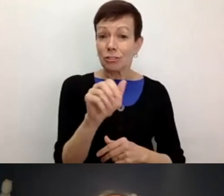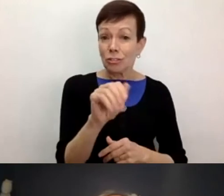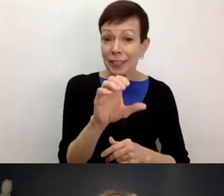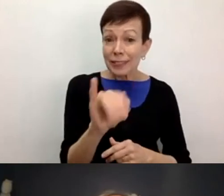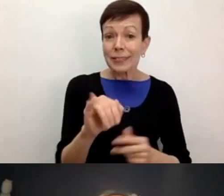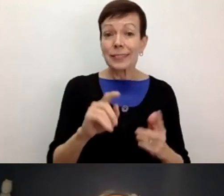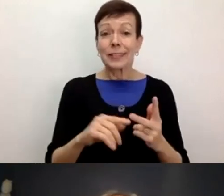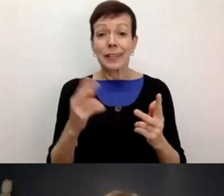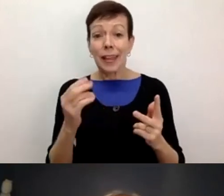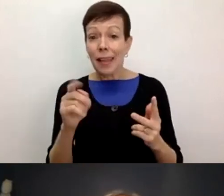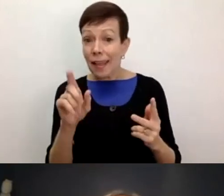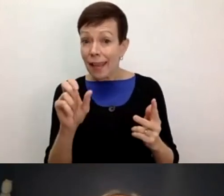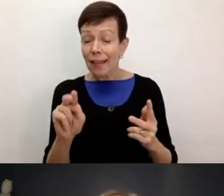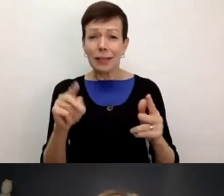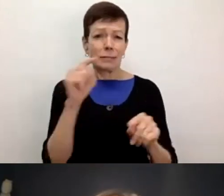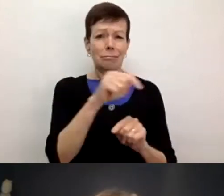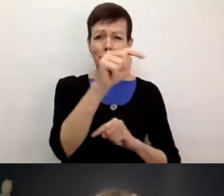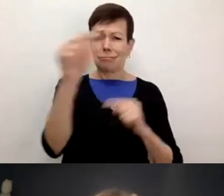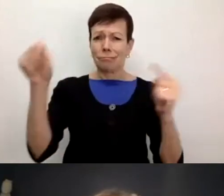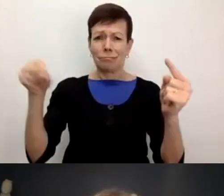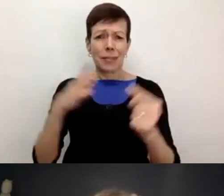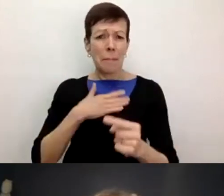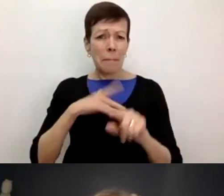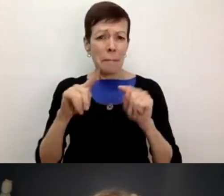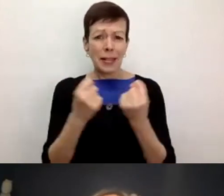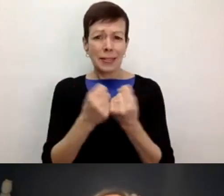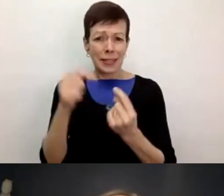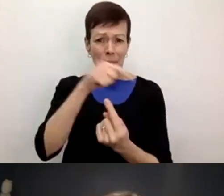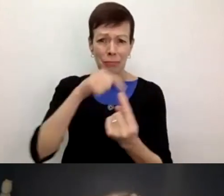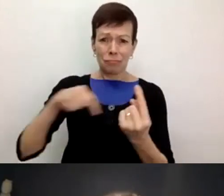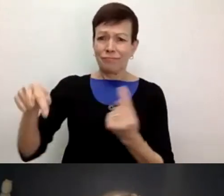and the team is just amazing.